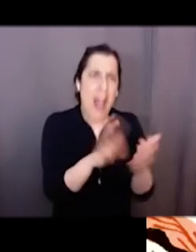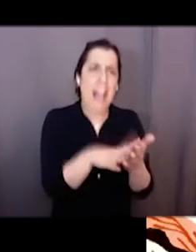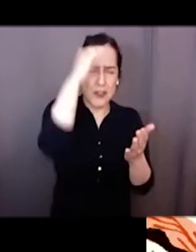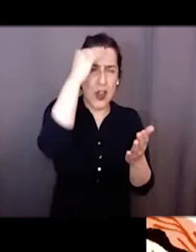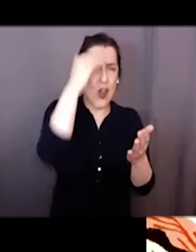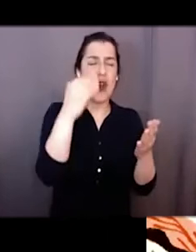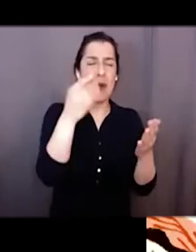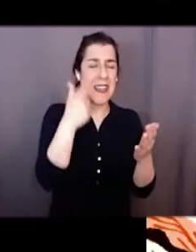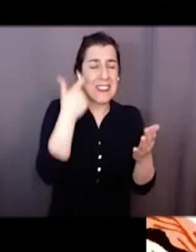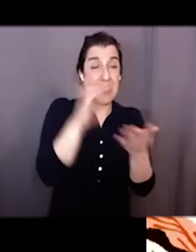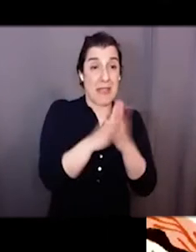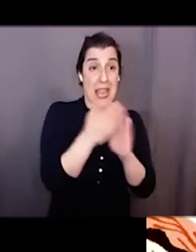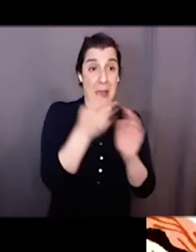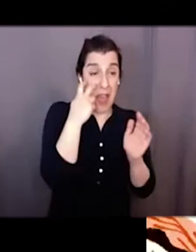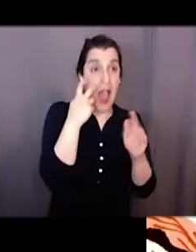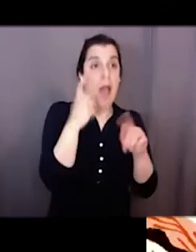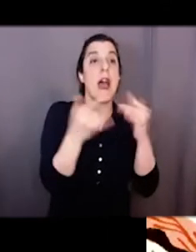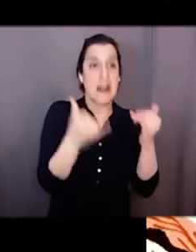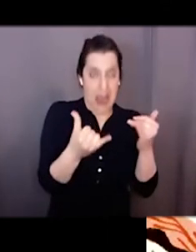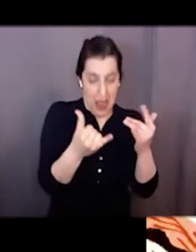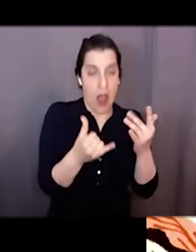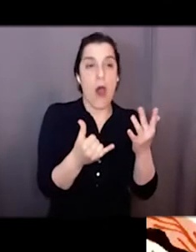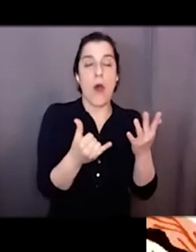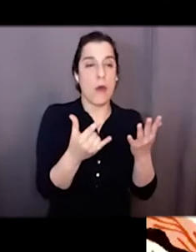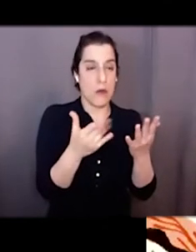including on things that seem like they'd be challenging at a distance like